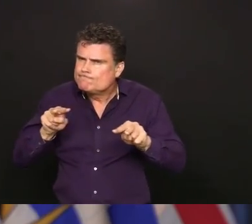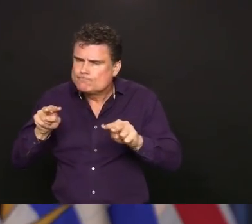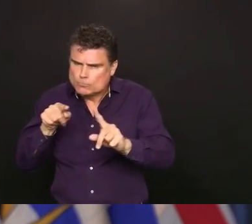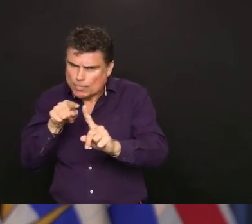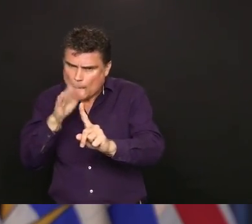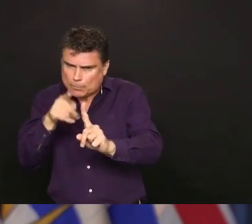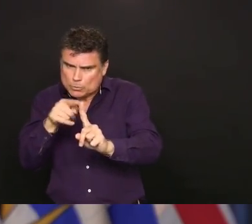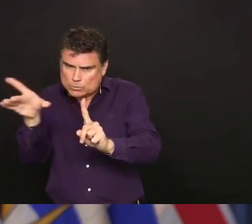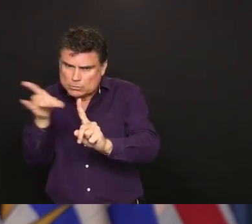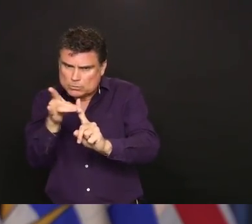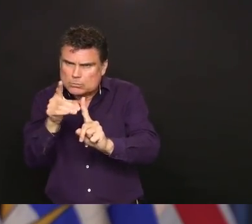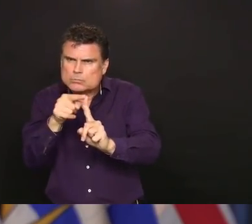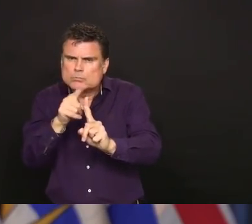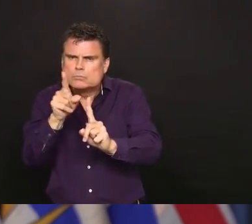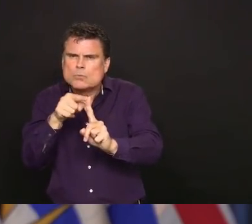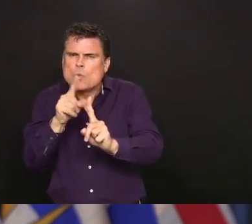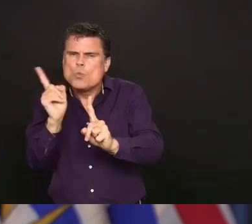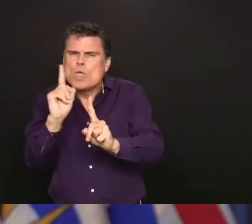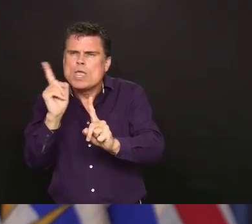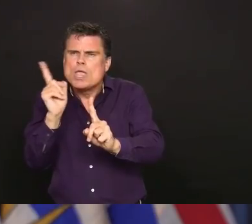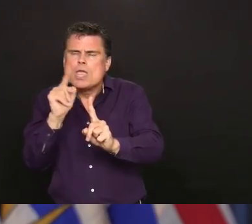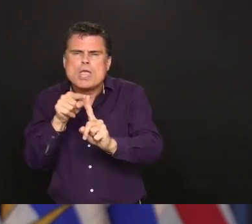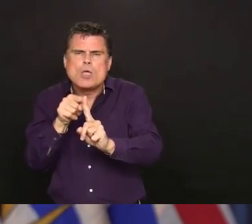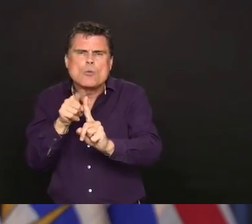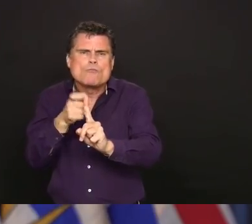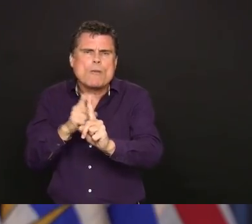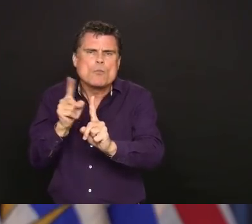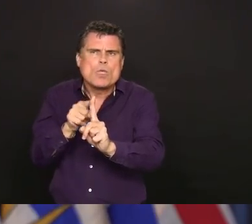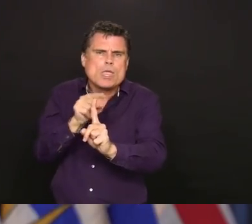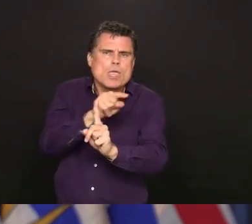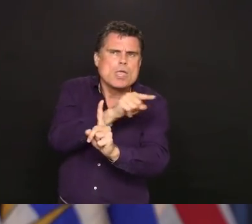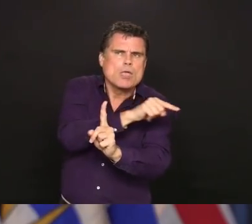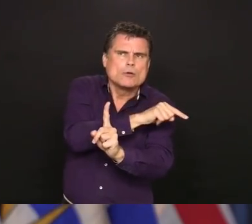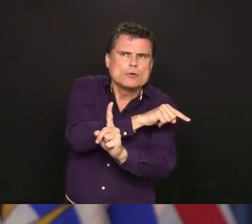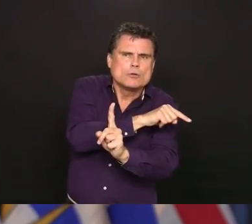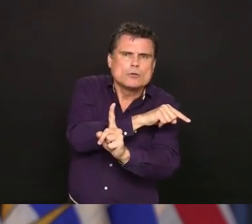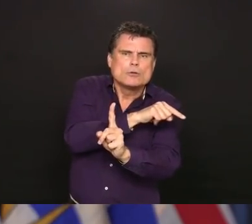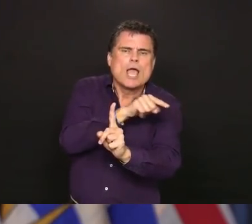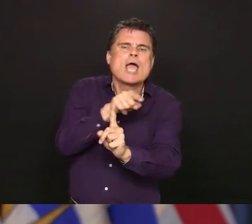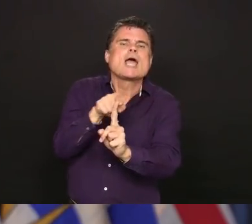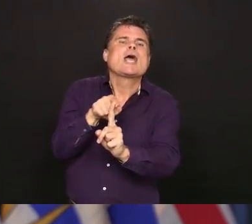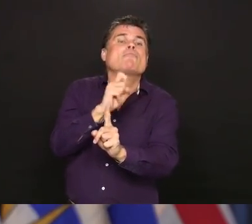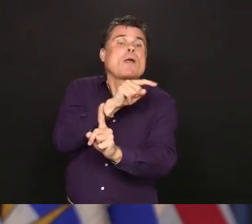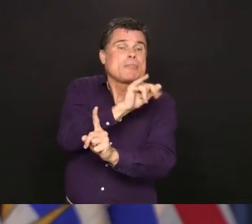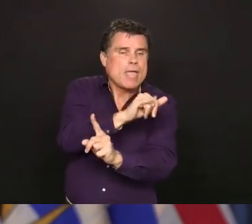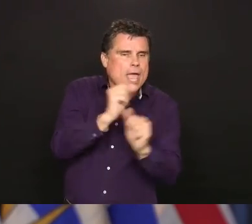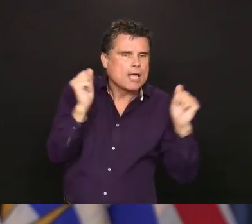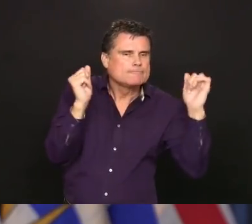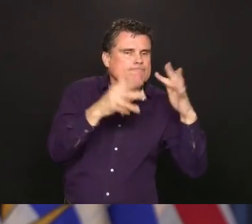Yes, we've ramped up the people who are able to do that, and also who support us in monitoring